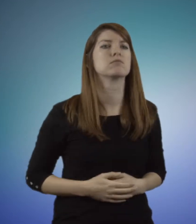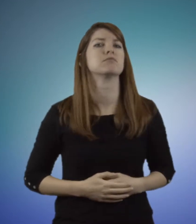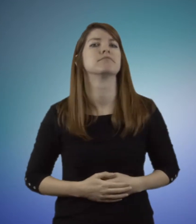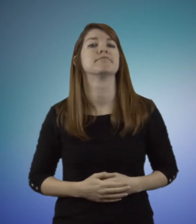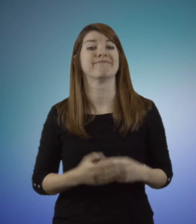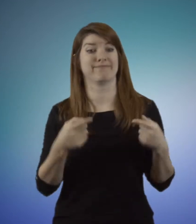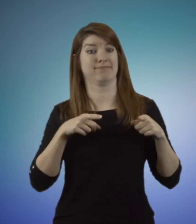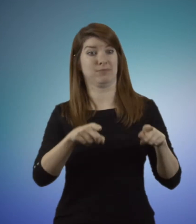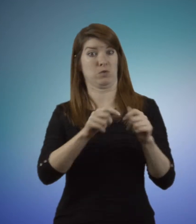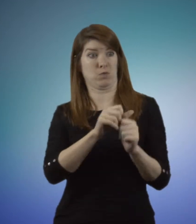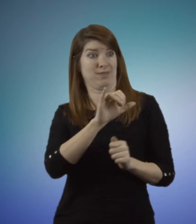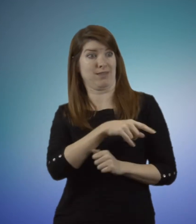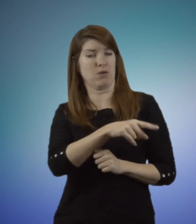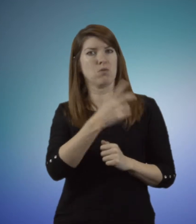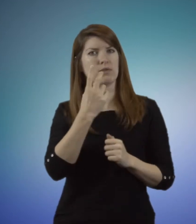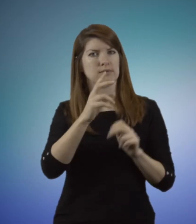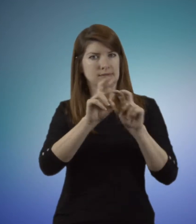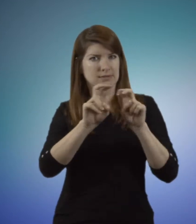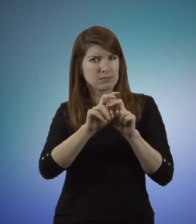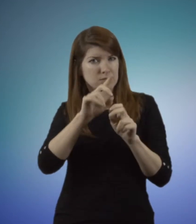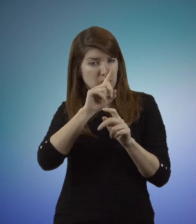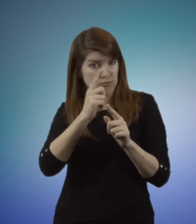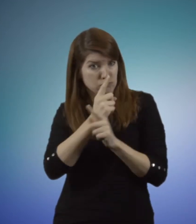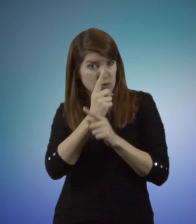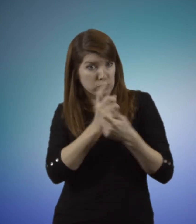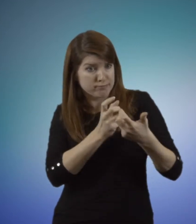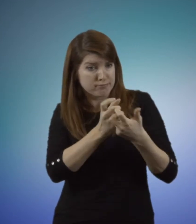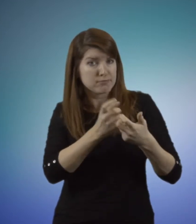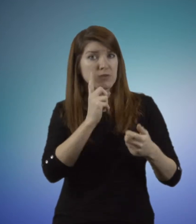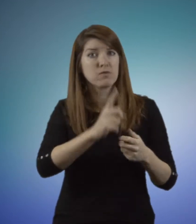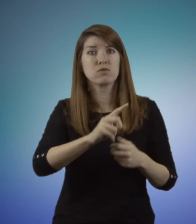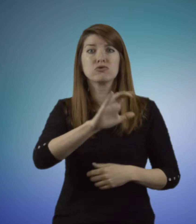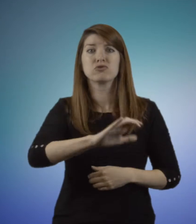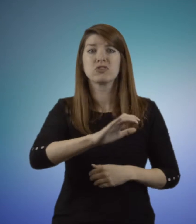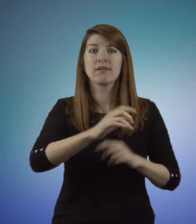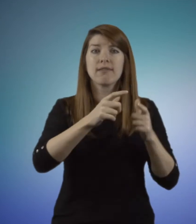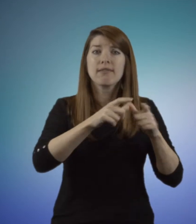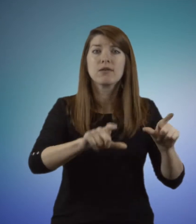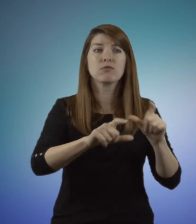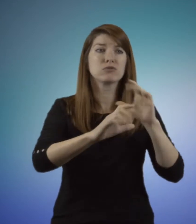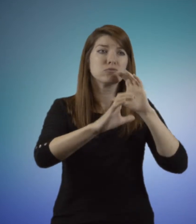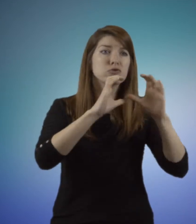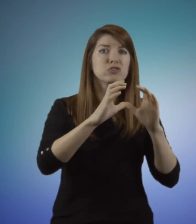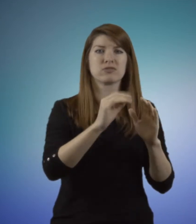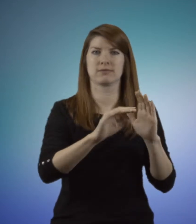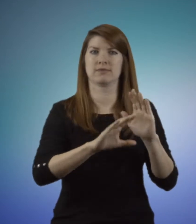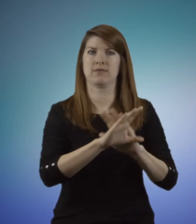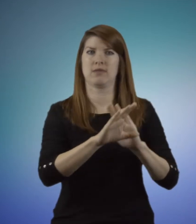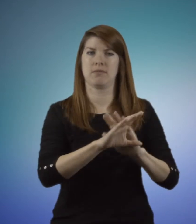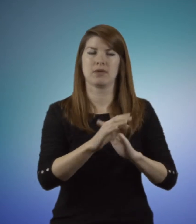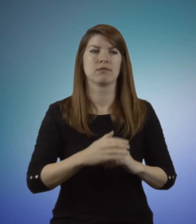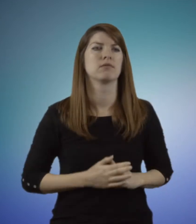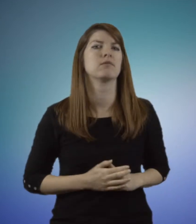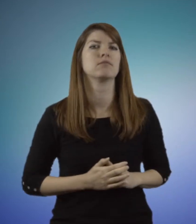And along with that, we want to make sure that the assessments were appropriate for your child's language communication and development.